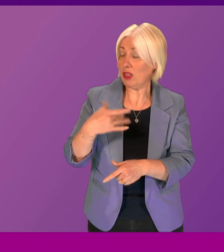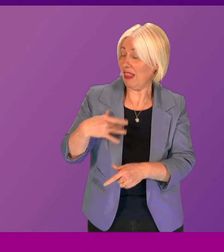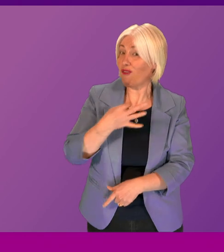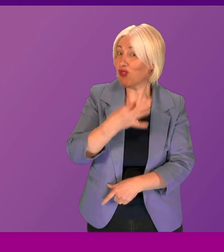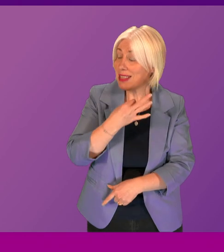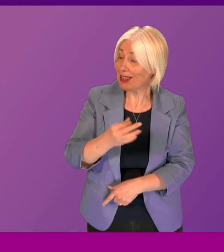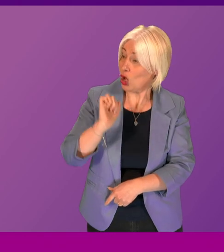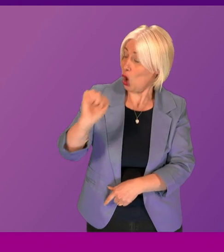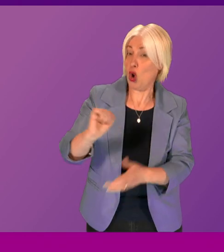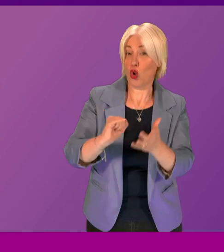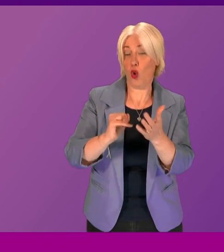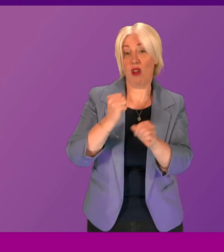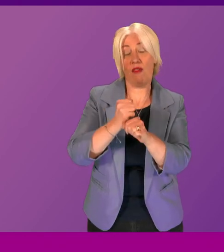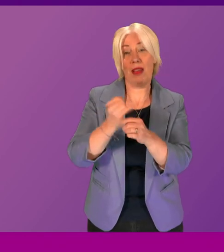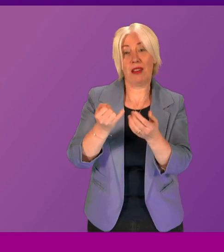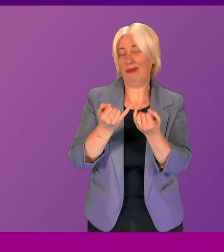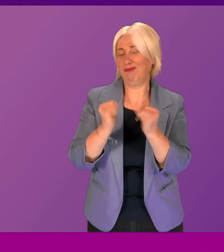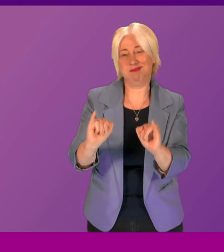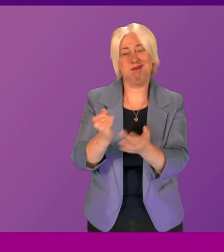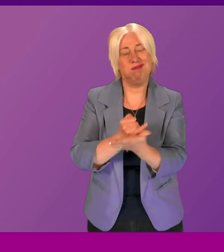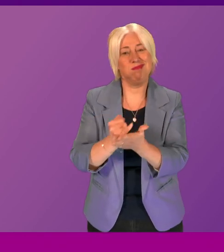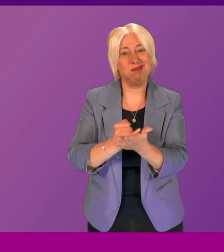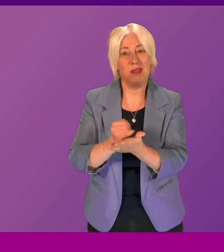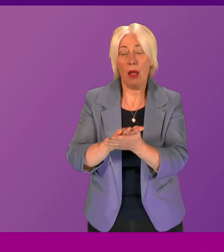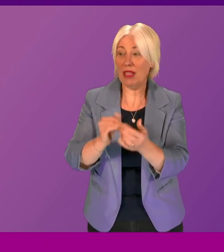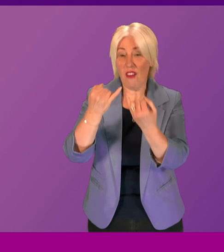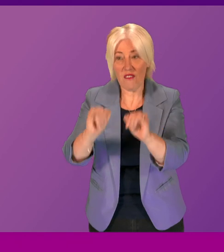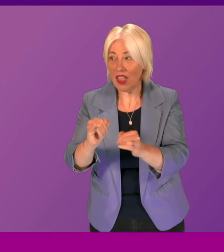destroying the NHS and failing staff and patients?